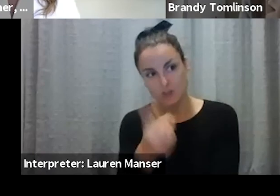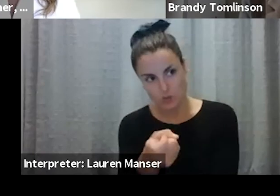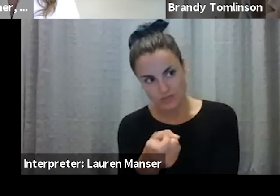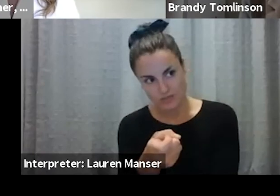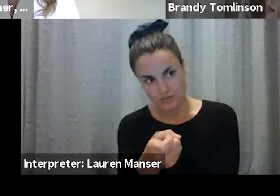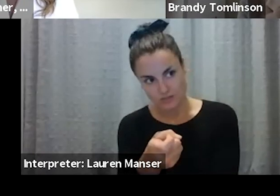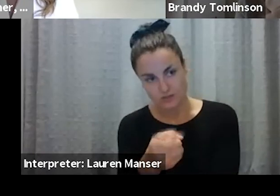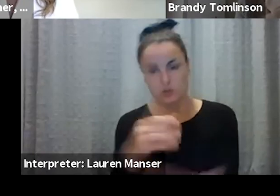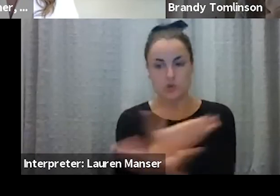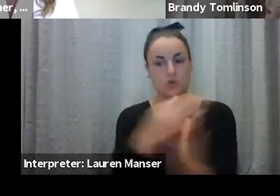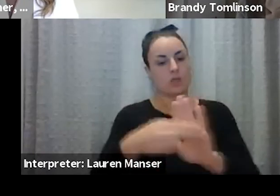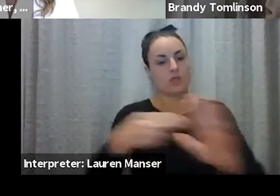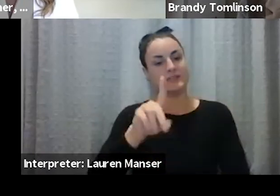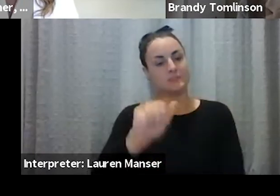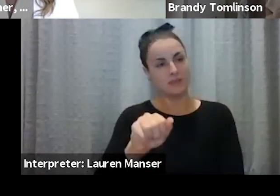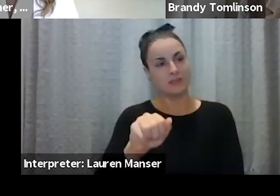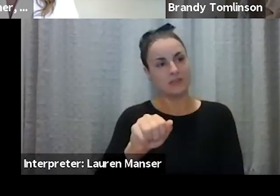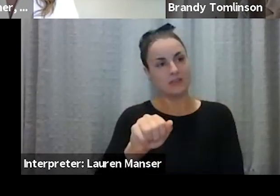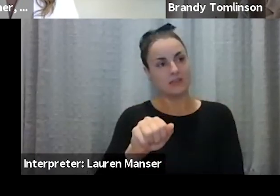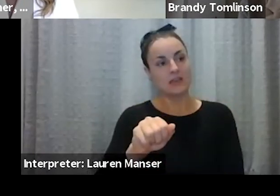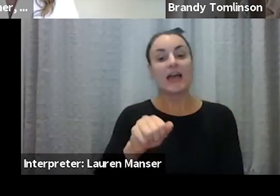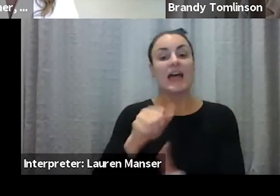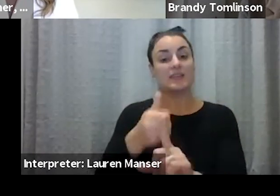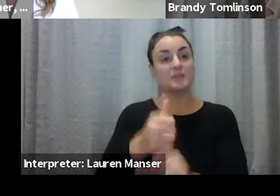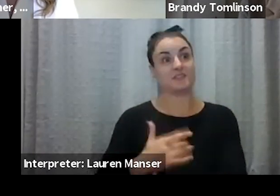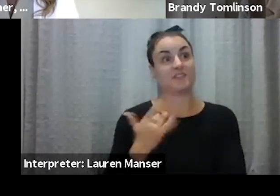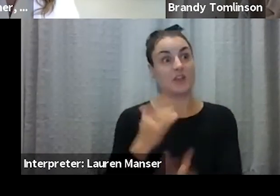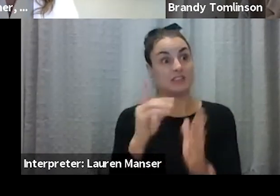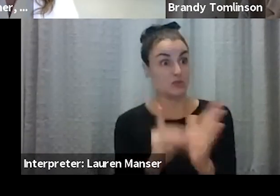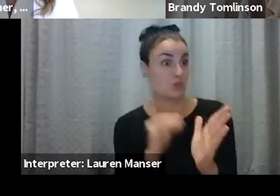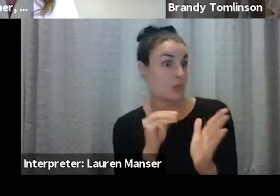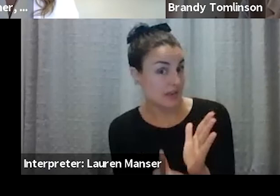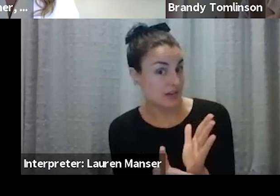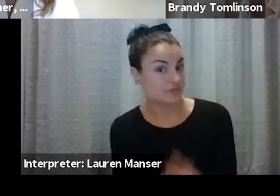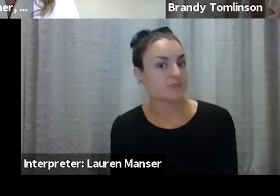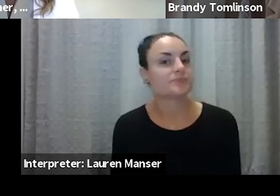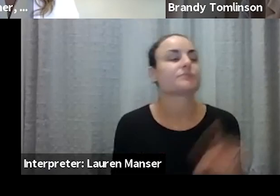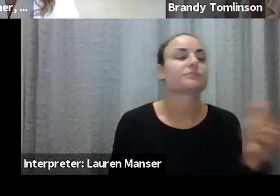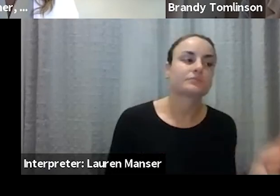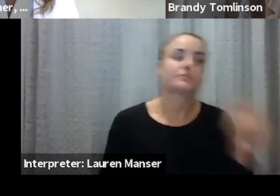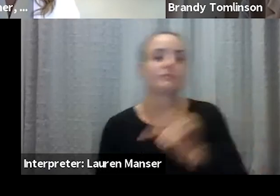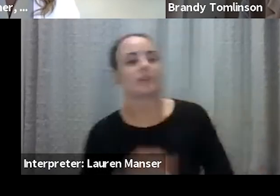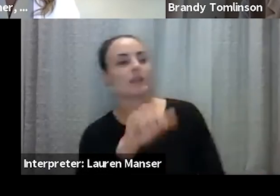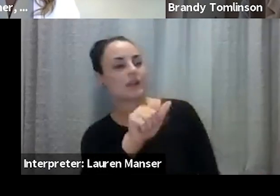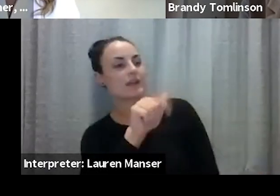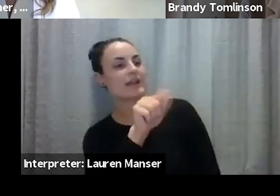Absolutely, that's I think something that, obviously as disability rights attorneys and advocates,